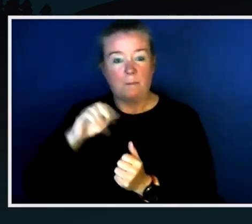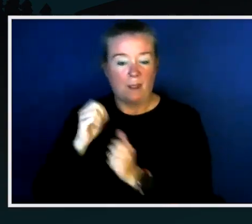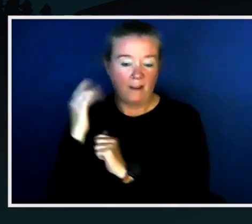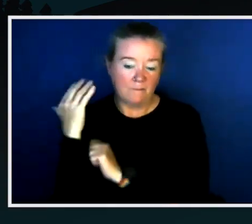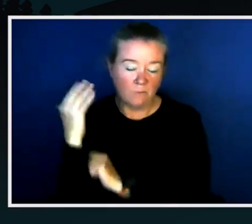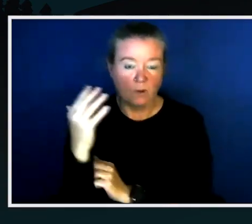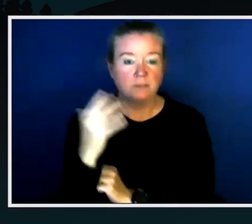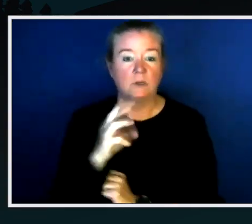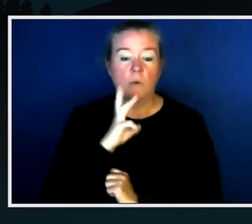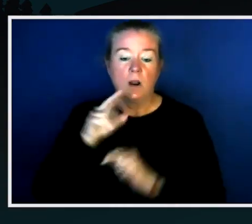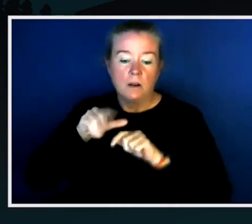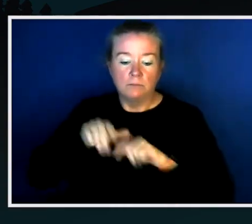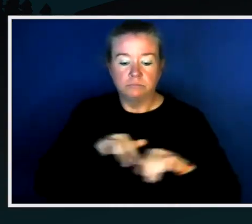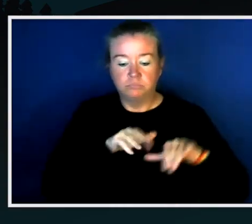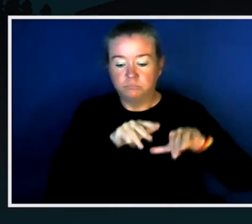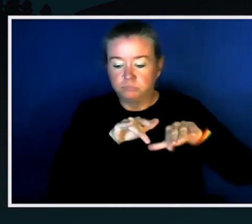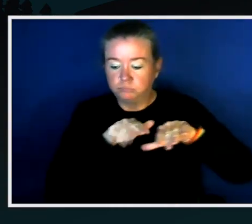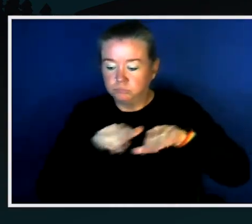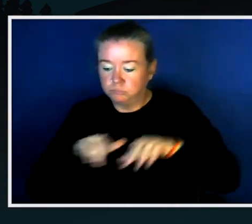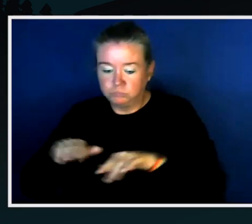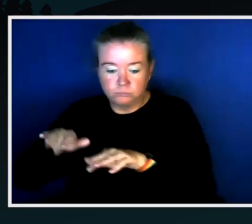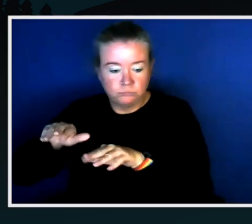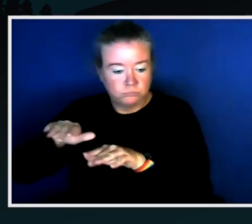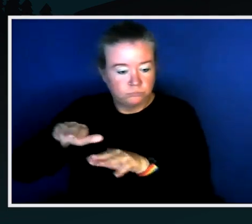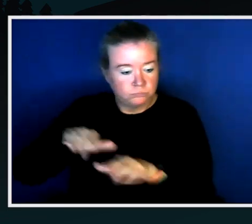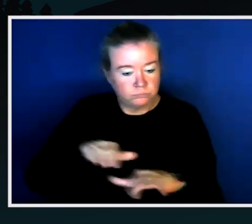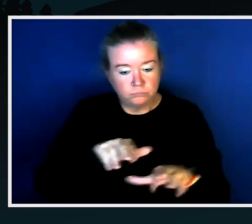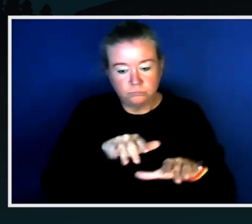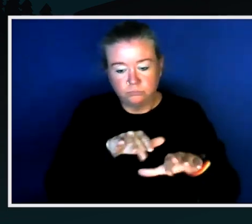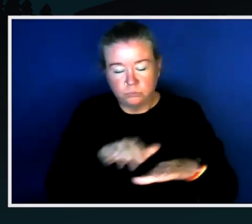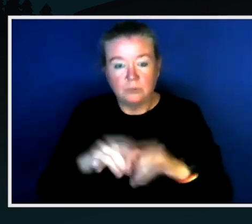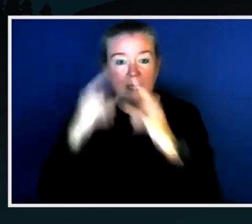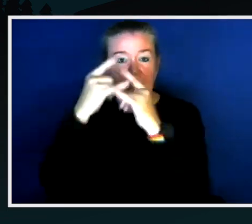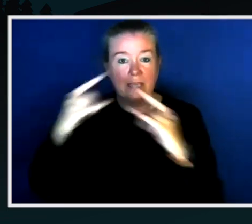A stream runs through the forest on a rainy day at camp. Campers walk the trails with